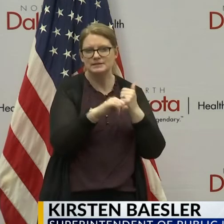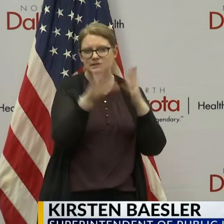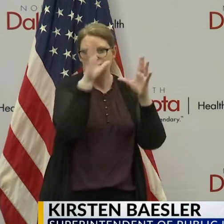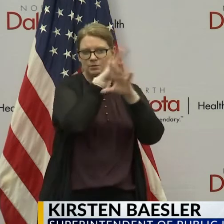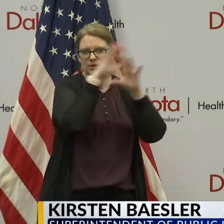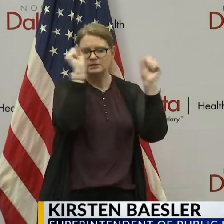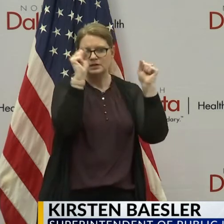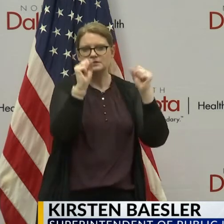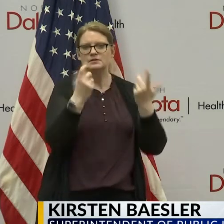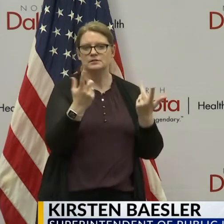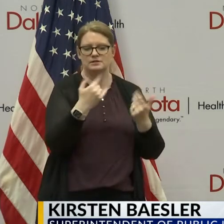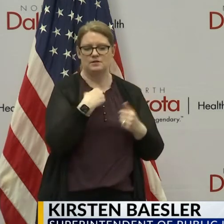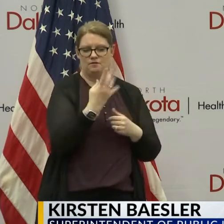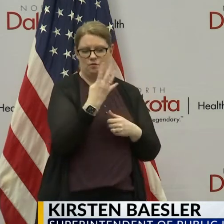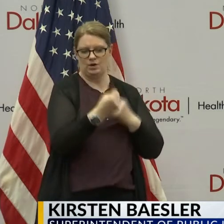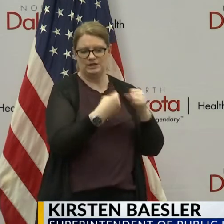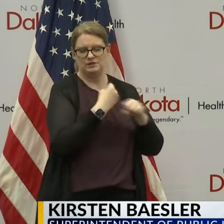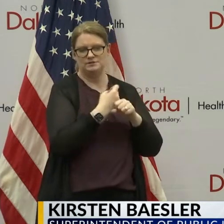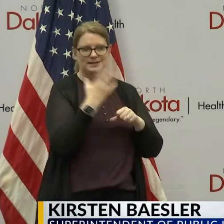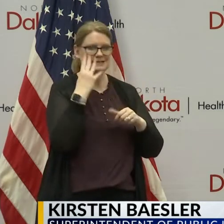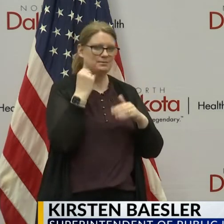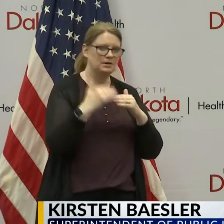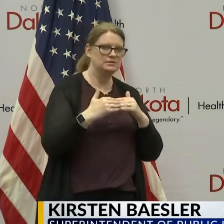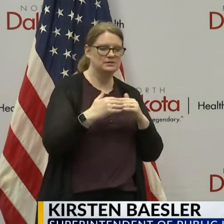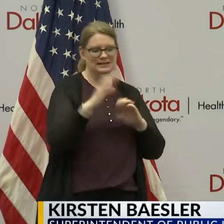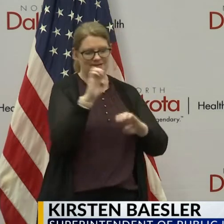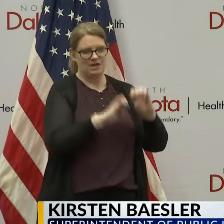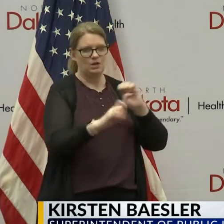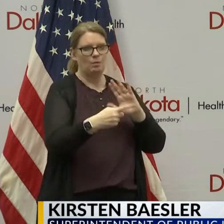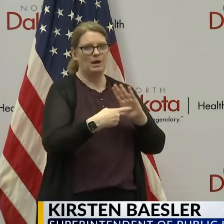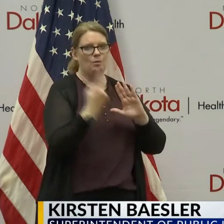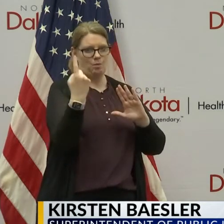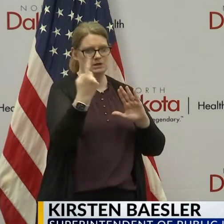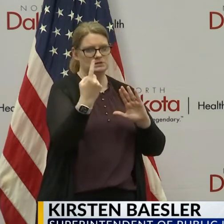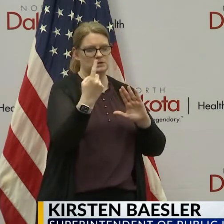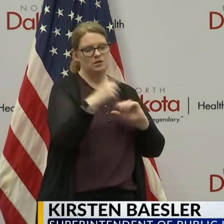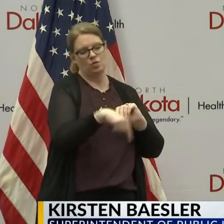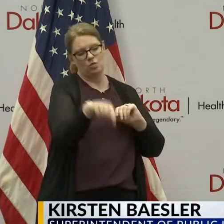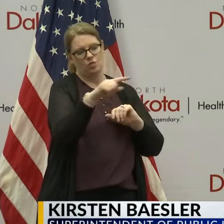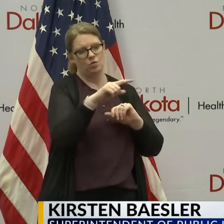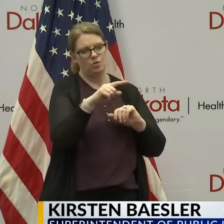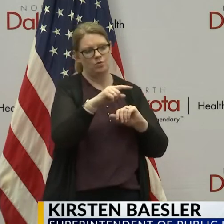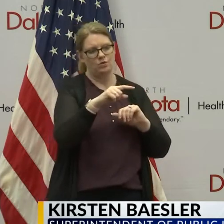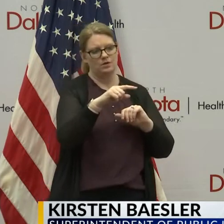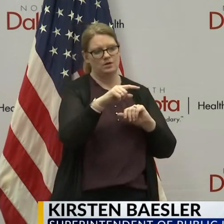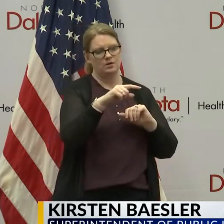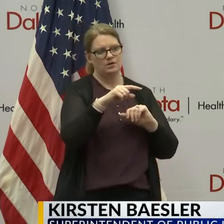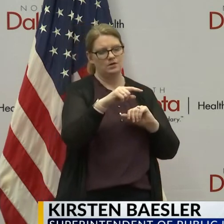GROUPS OF PEOPLE. UNDER CURRENT LAW TEACHERS, PRINCIPALS, SUPERINTENDENTS AND